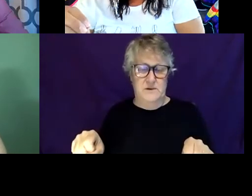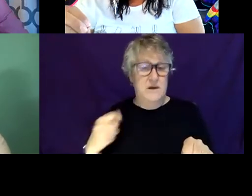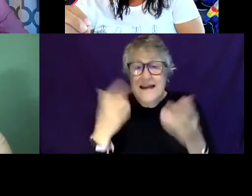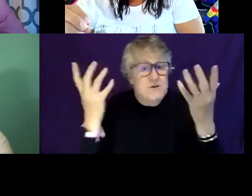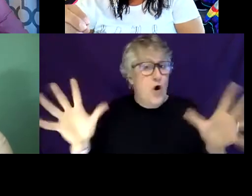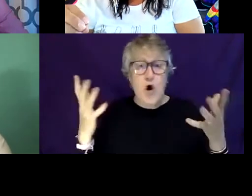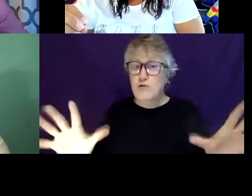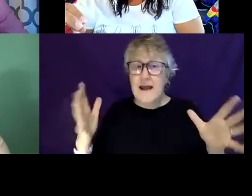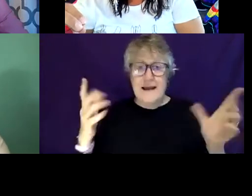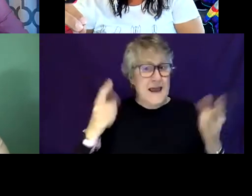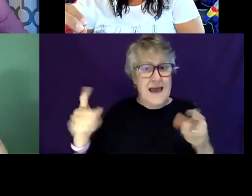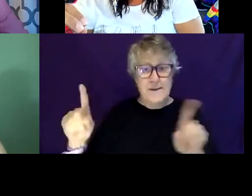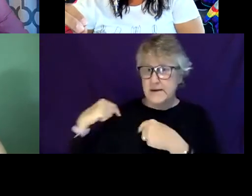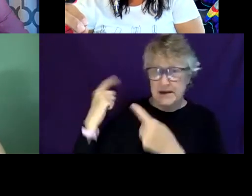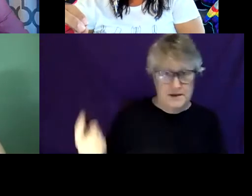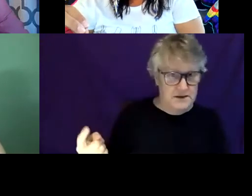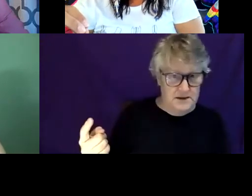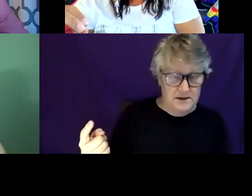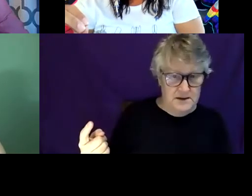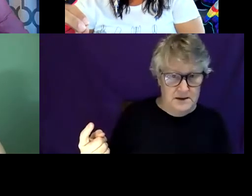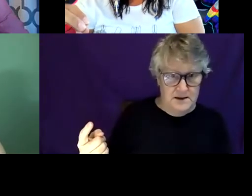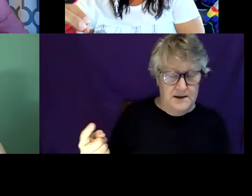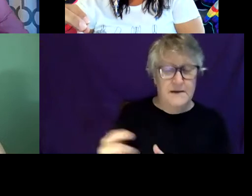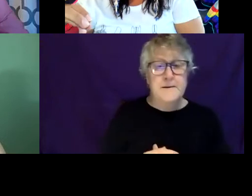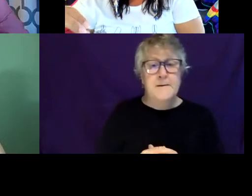Yeah. And,